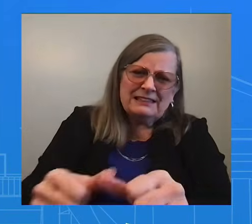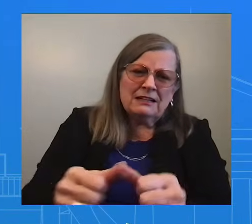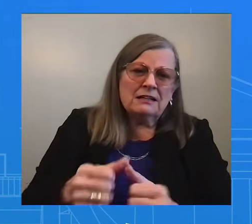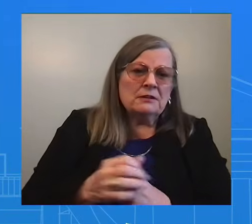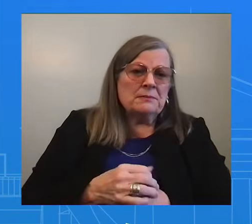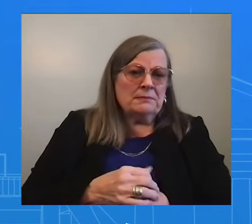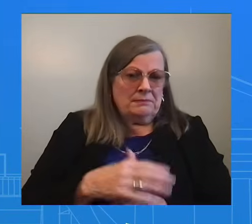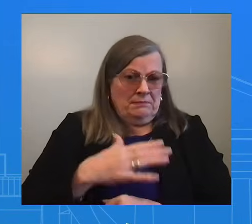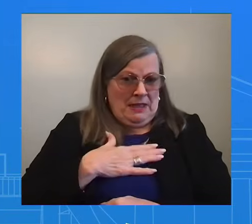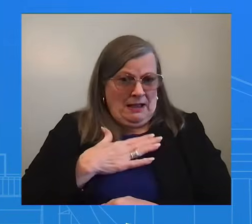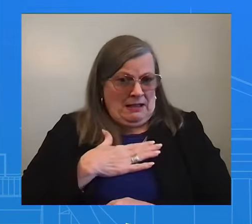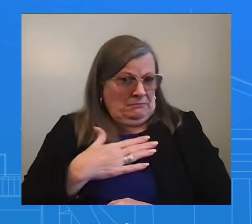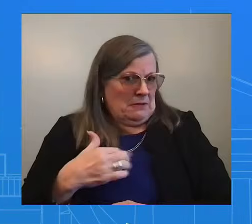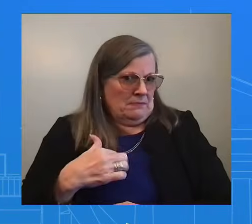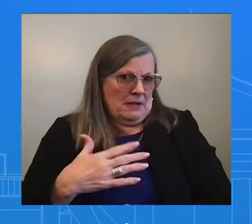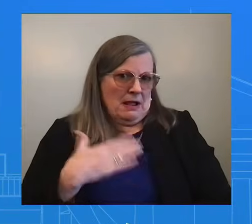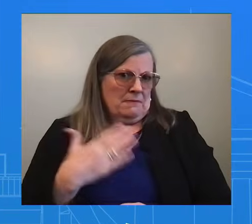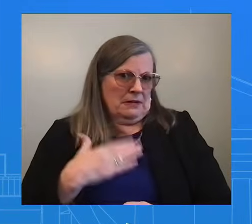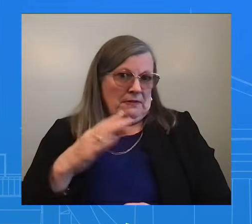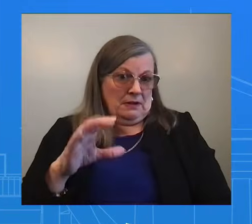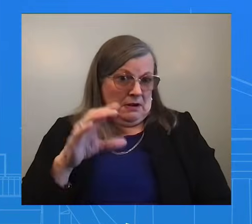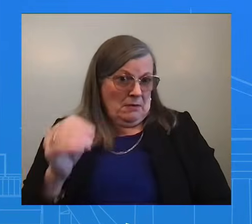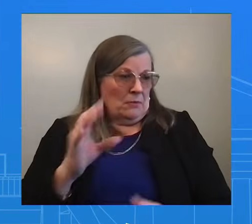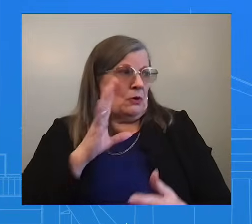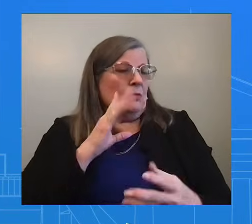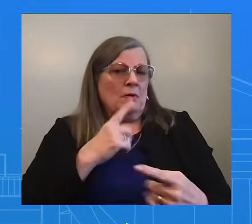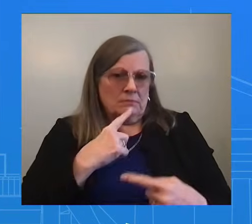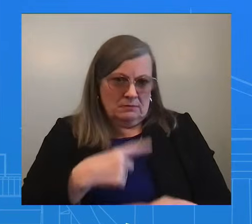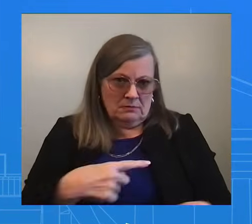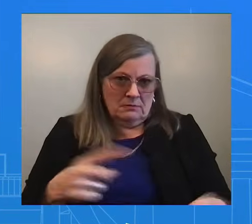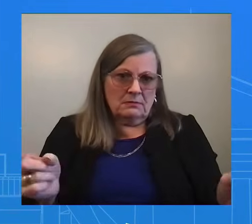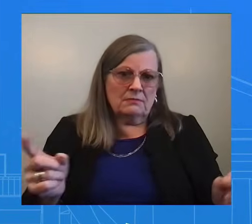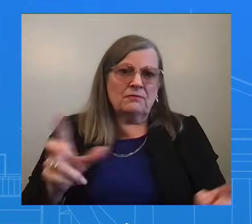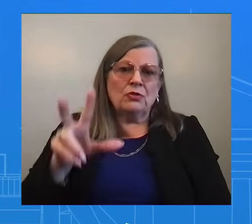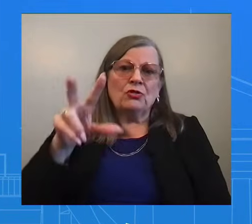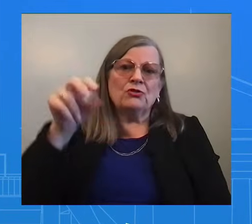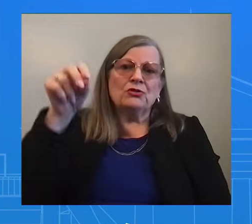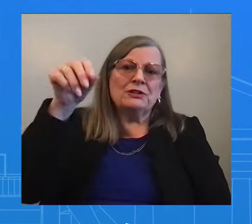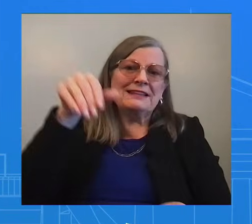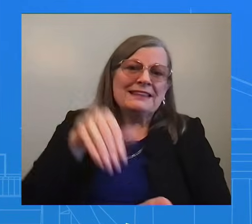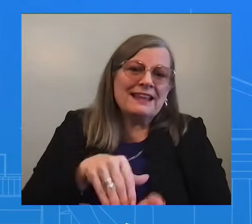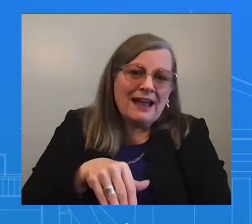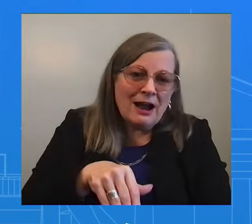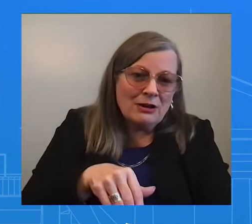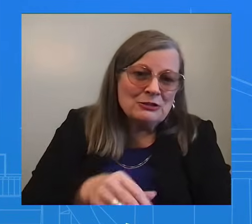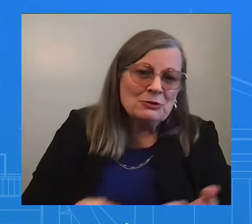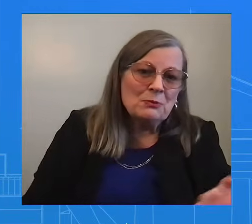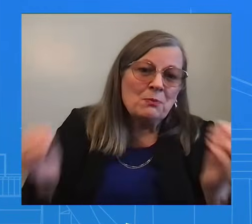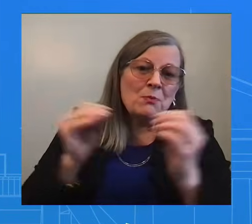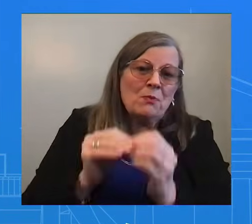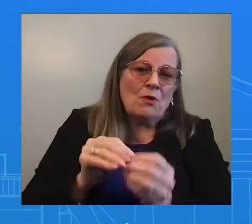an additional 230,000 vaccines that families need. And so, we're going to have -- continue to have those conversation.